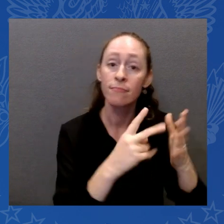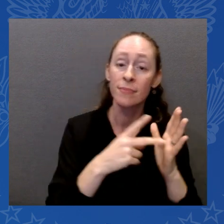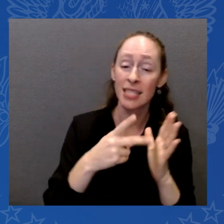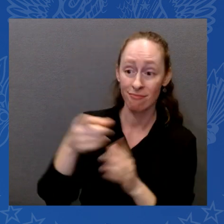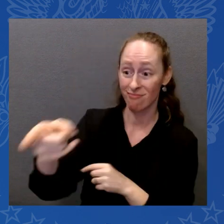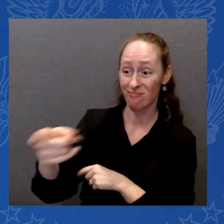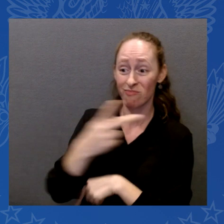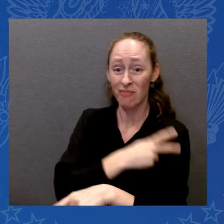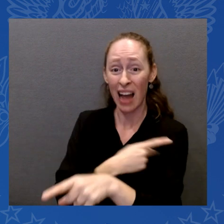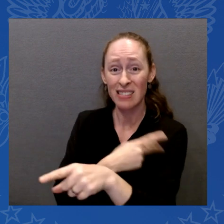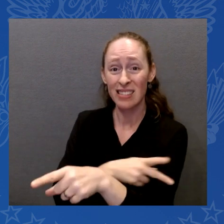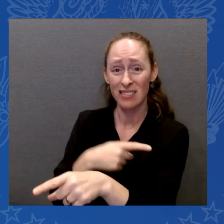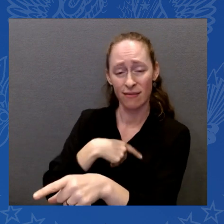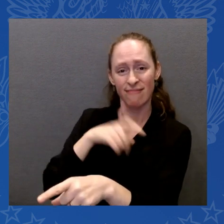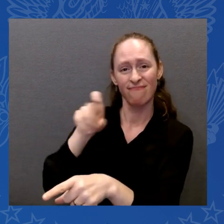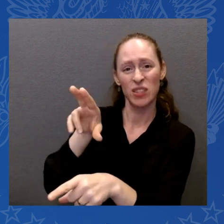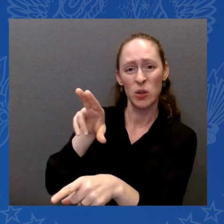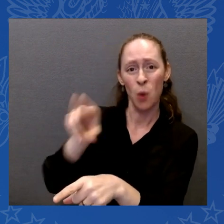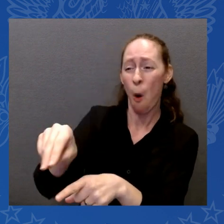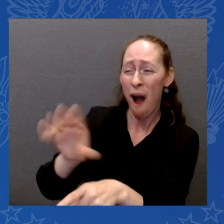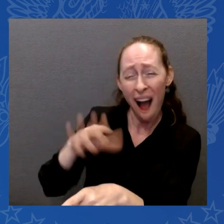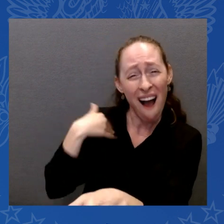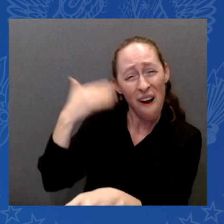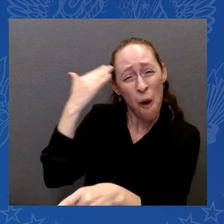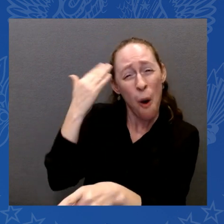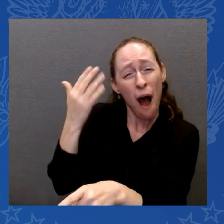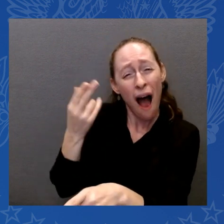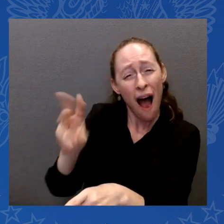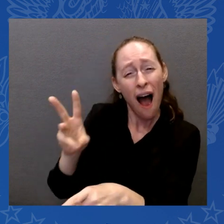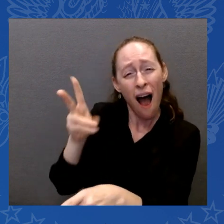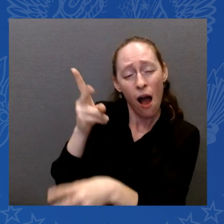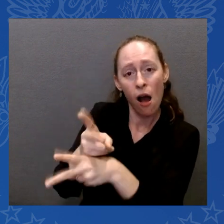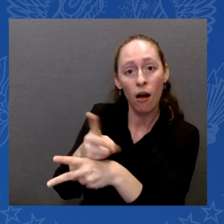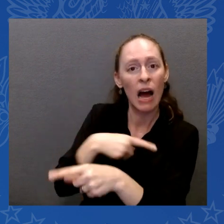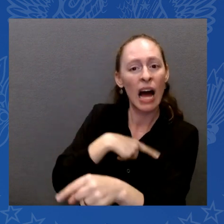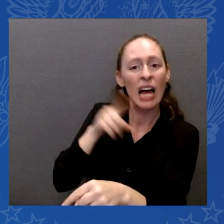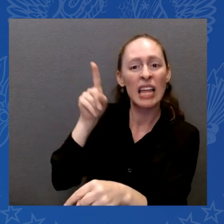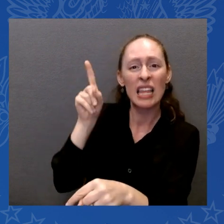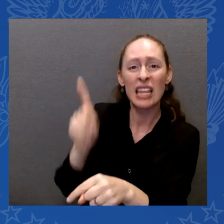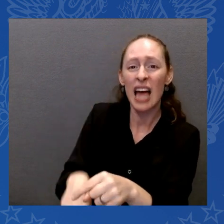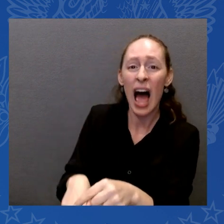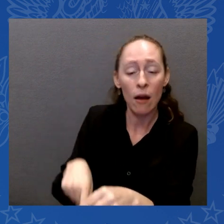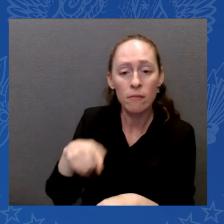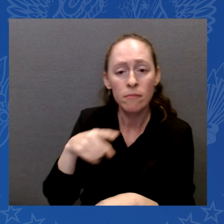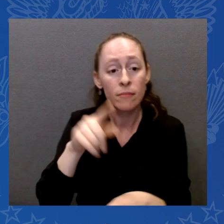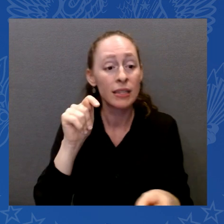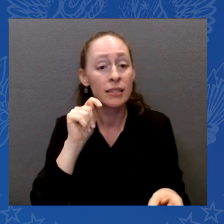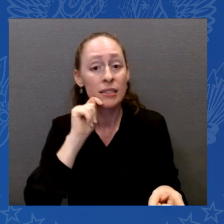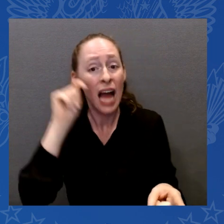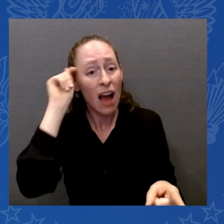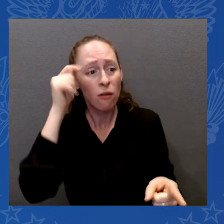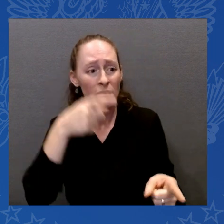that make their pregnancy very high risk and women with highly desired pregnancies who receive a terrible diagnosis